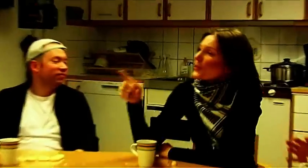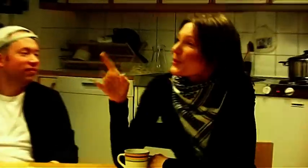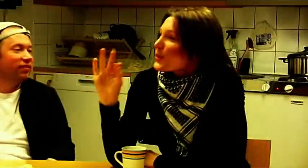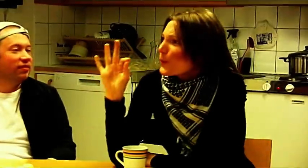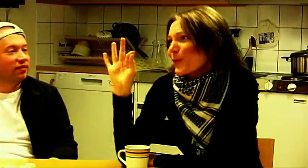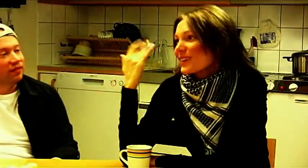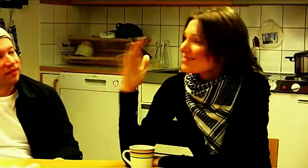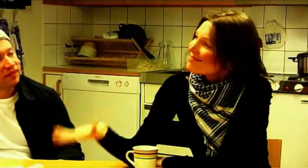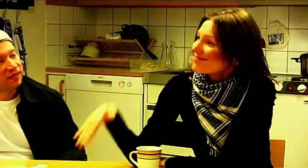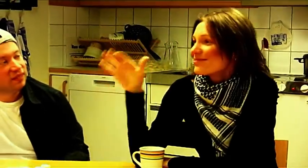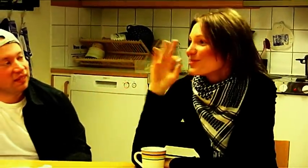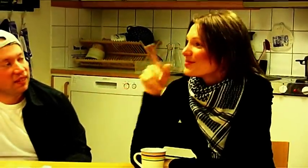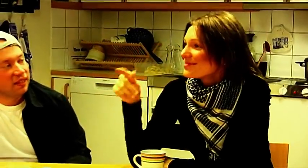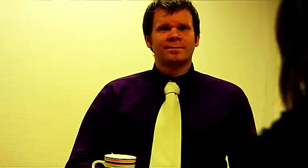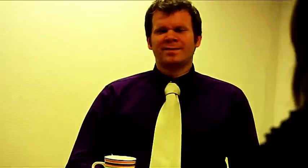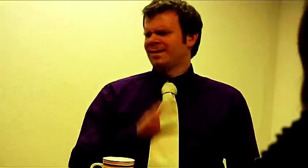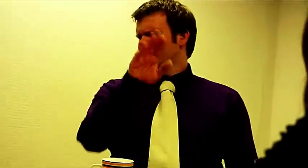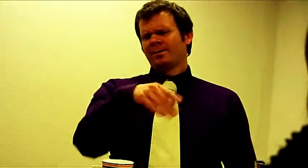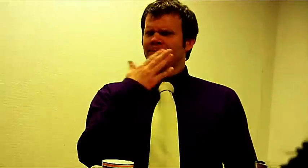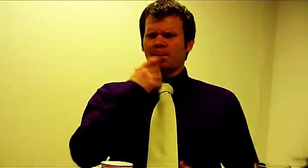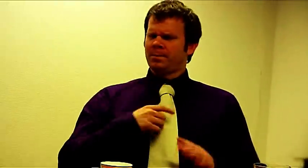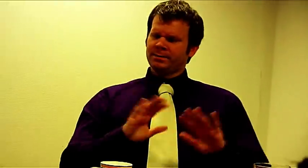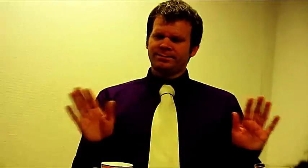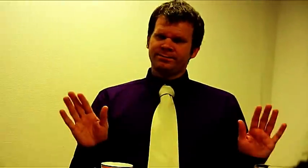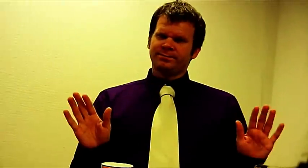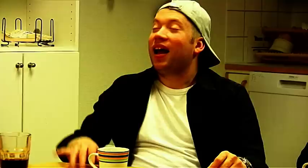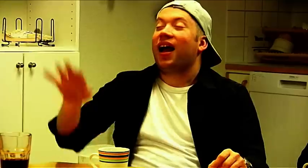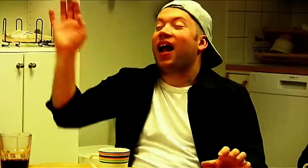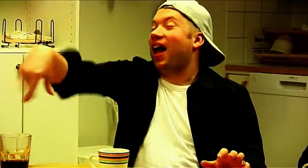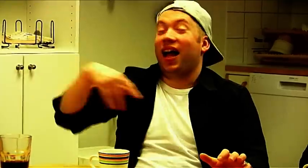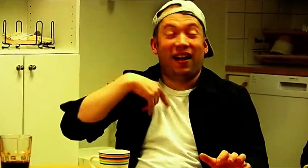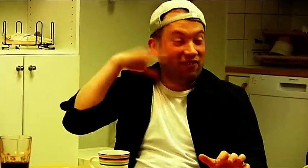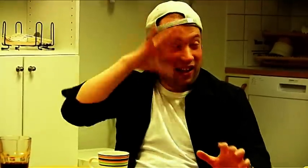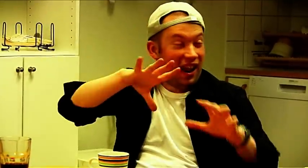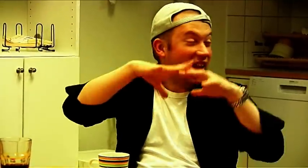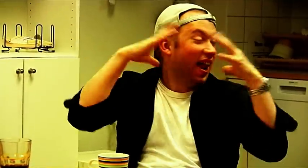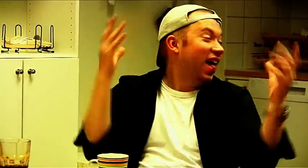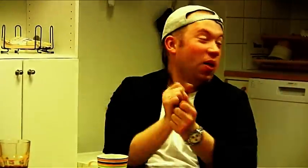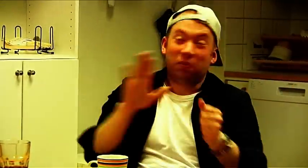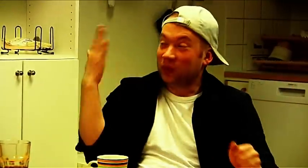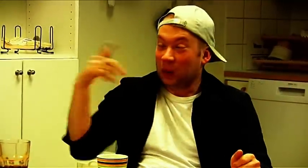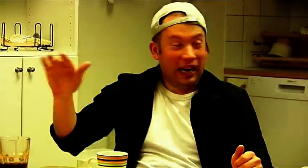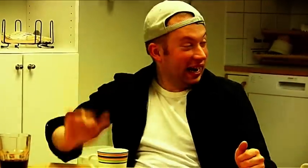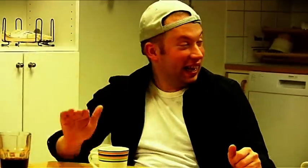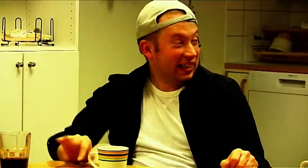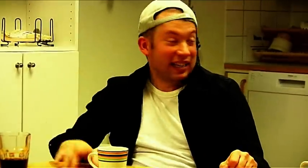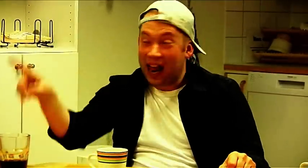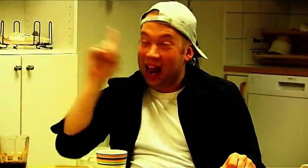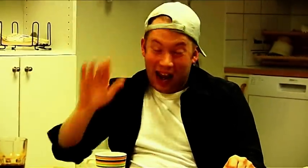Anders, what did you look like when you were a child? No, let's not talk about me. Ha! I know everything about what Anders was like as a child. He was always-